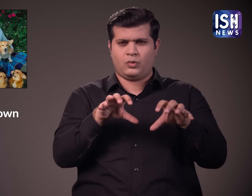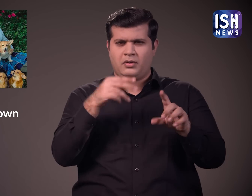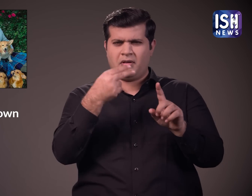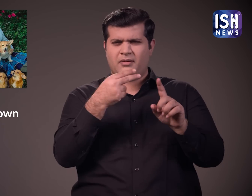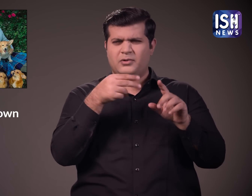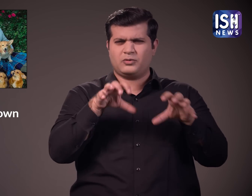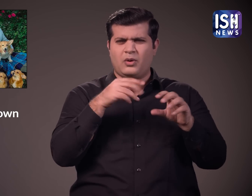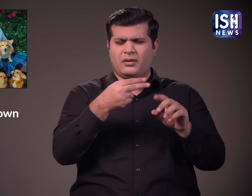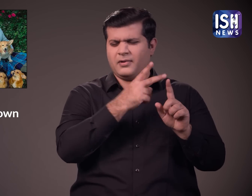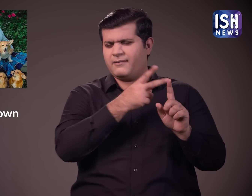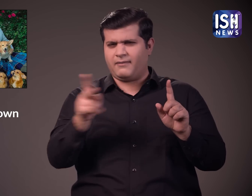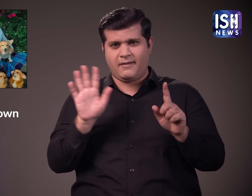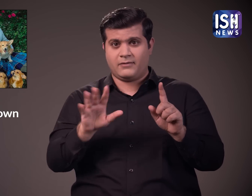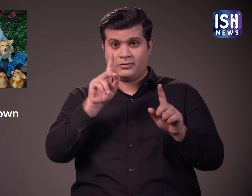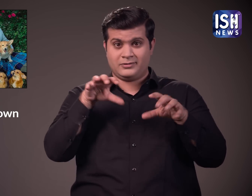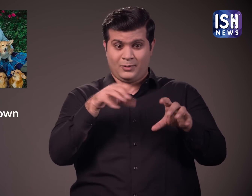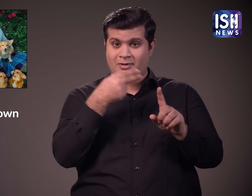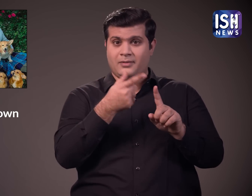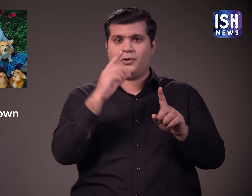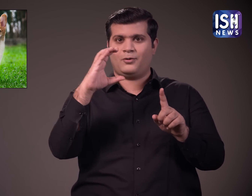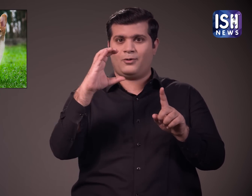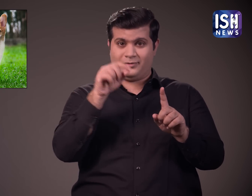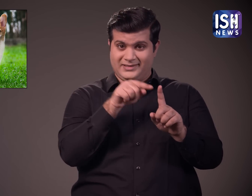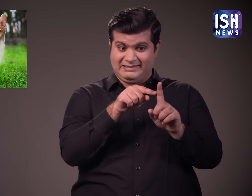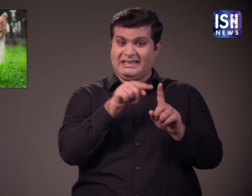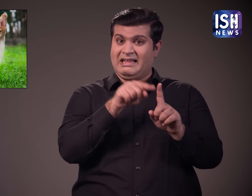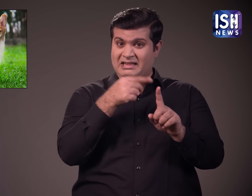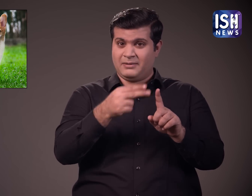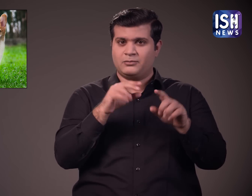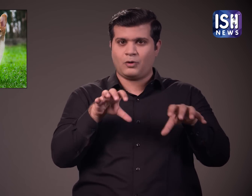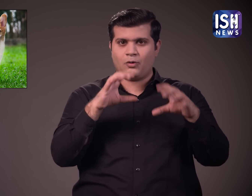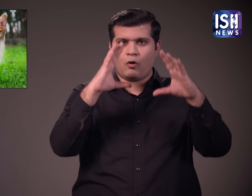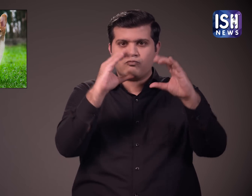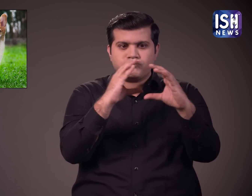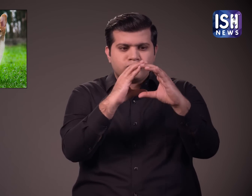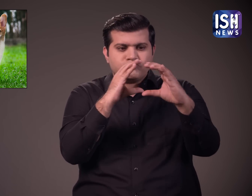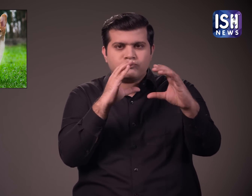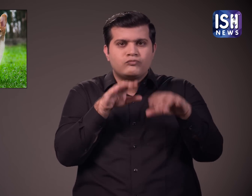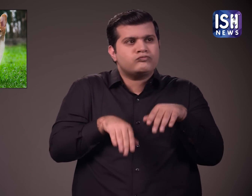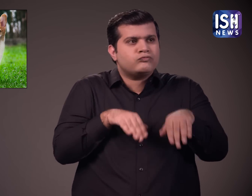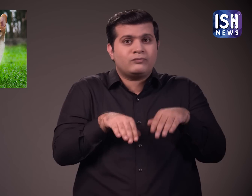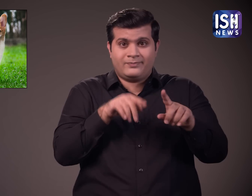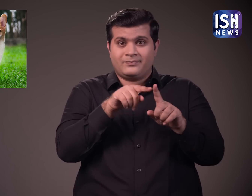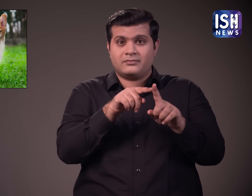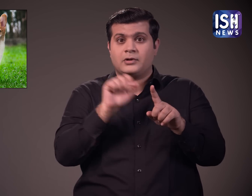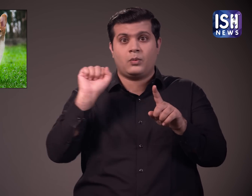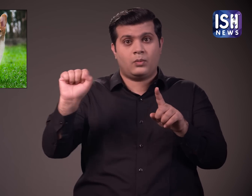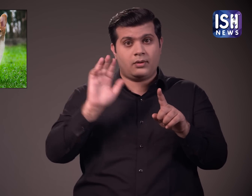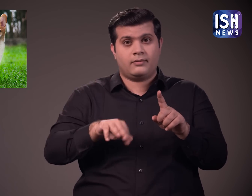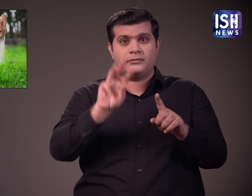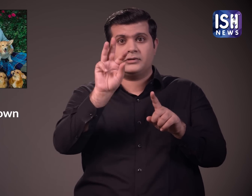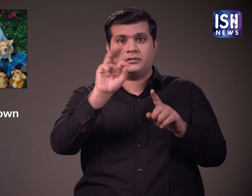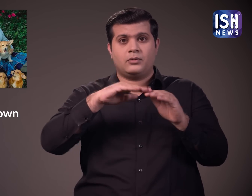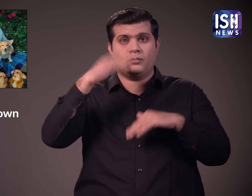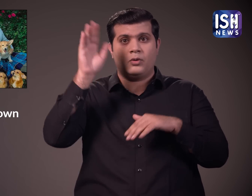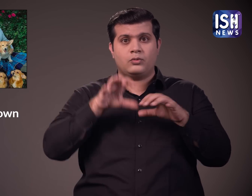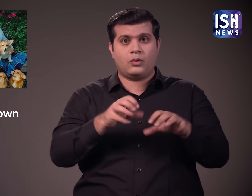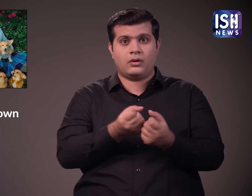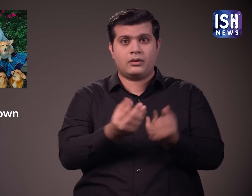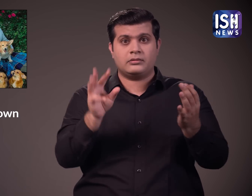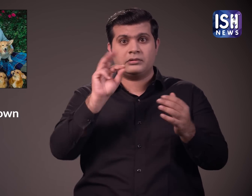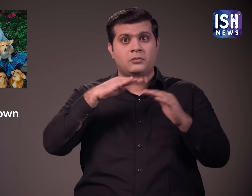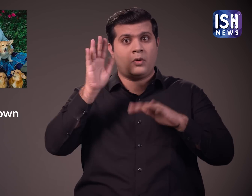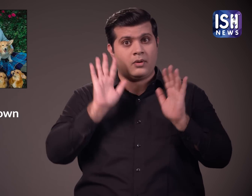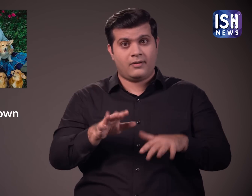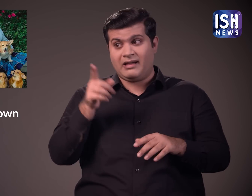She owned more than 30 dogs of the corgis breed